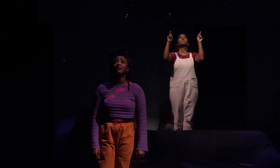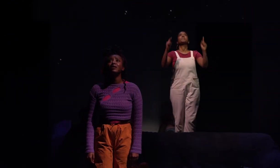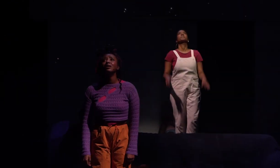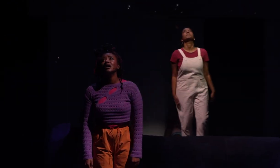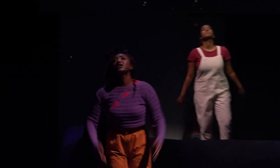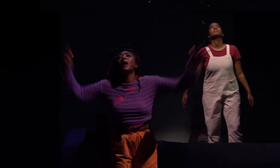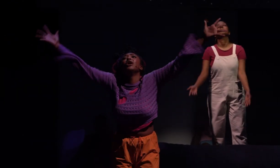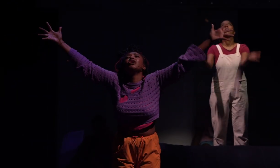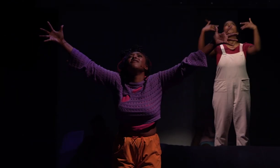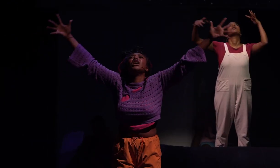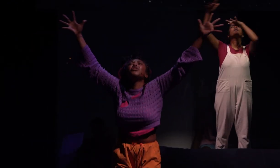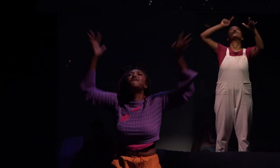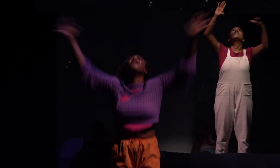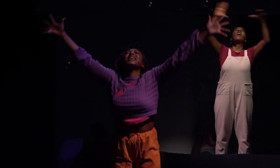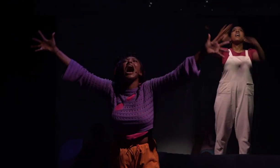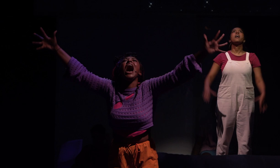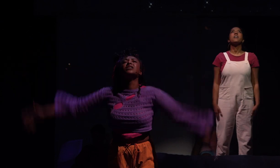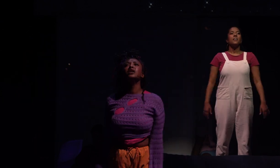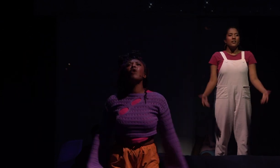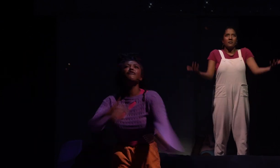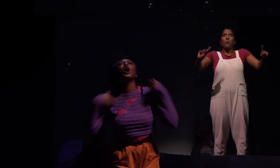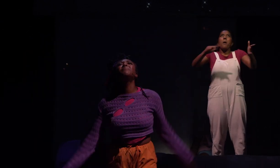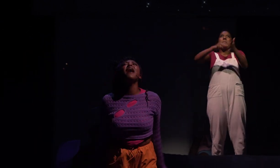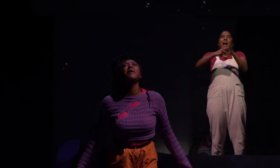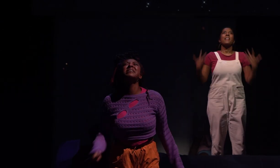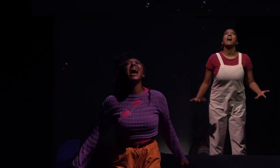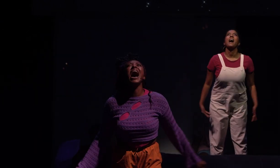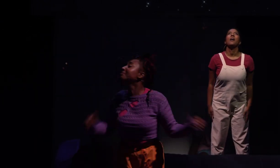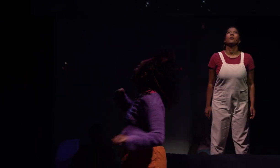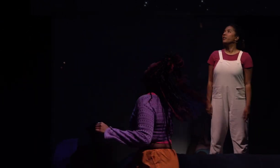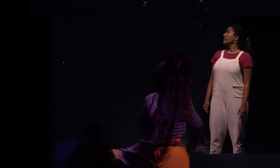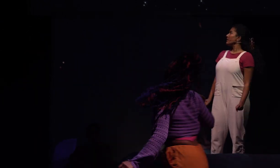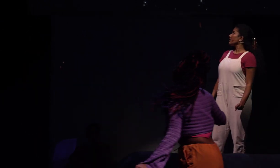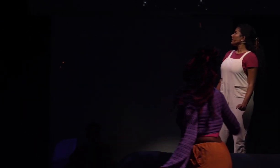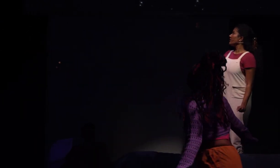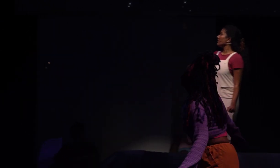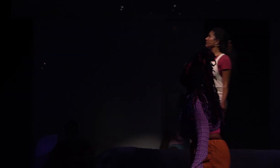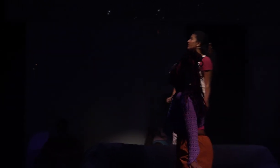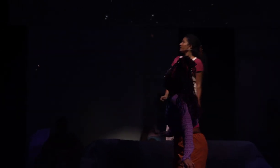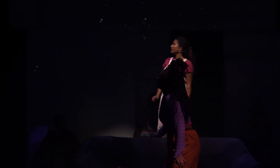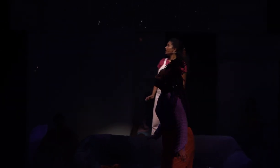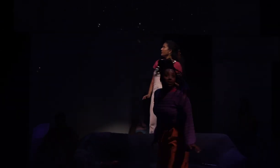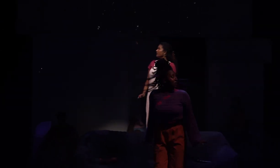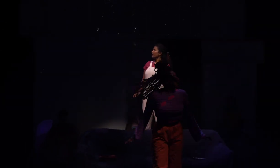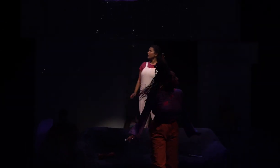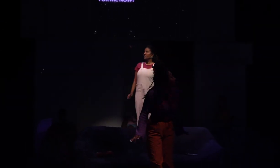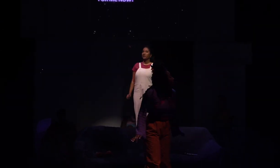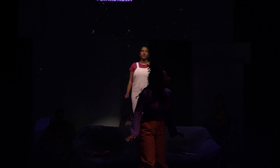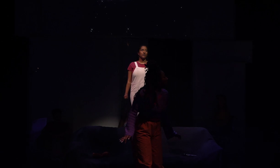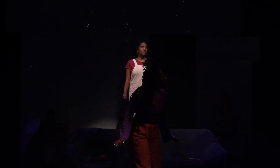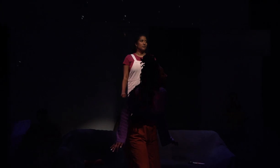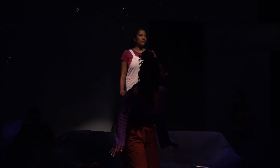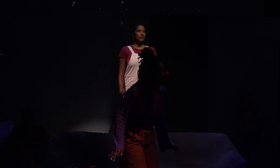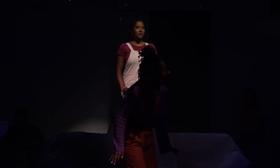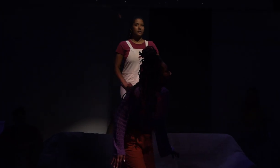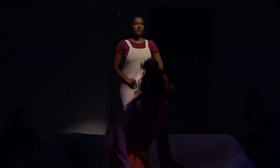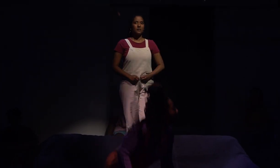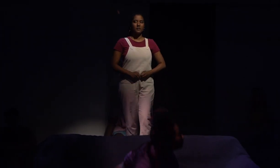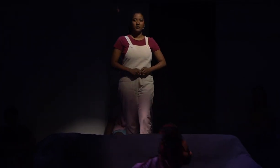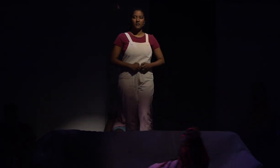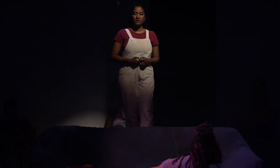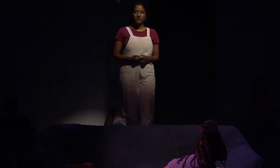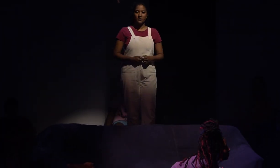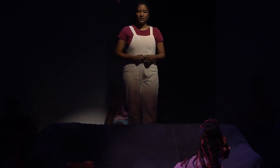[ YELLING ] Come on, Universe, you fucker! Why have you got blood for me now?